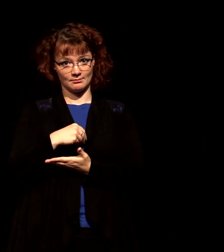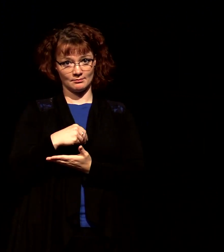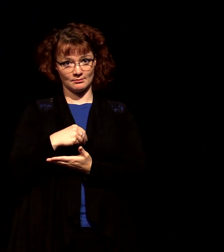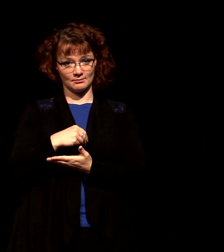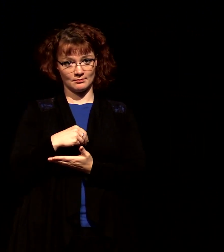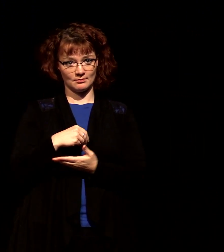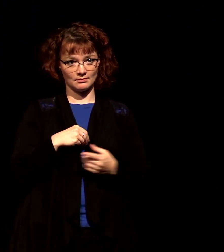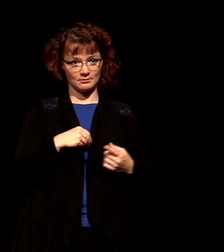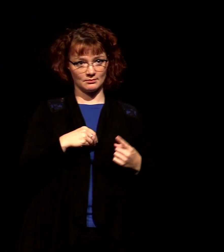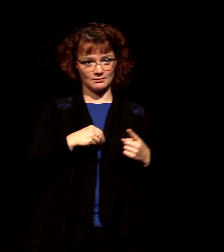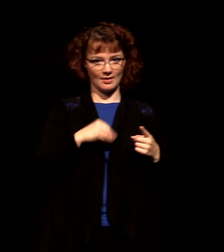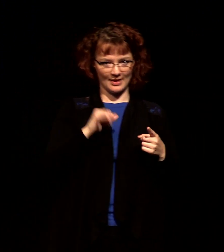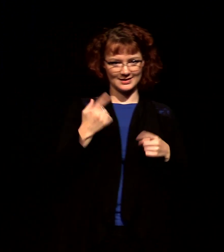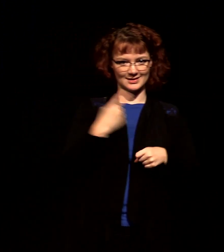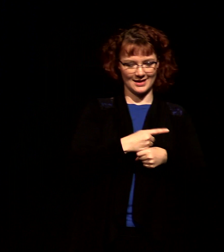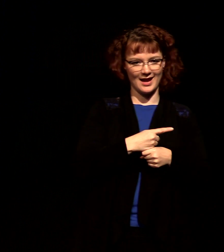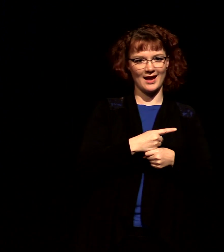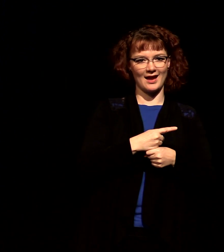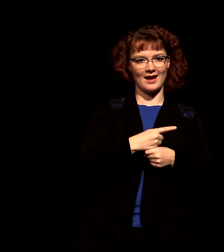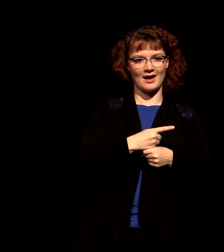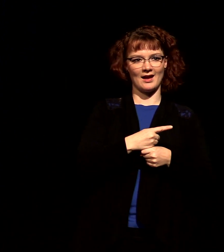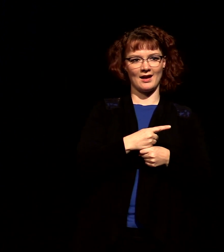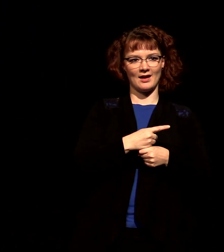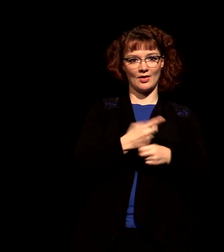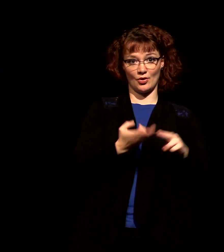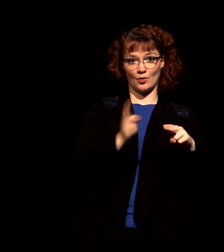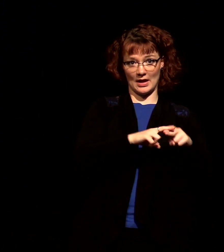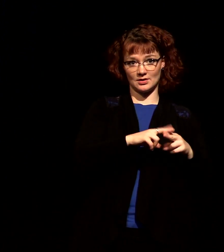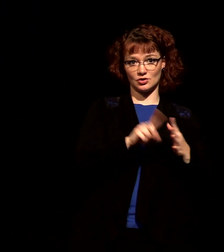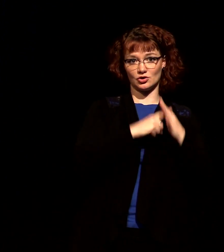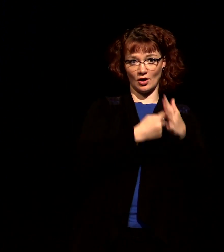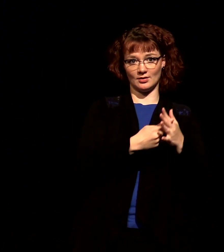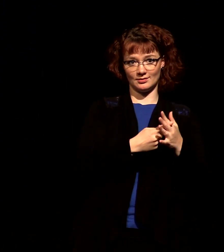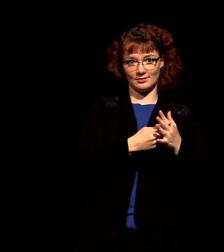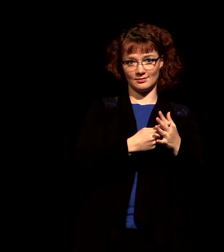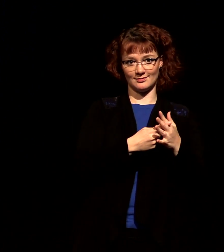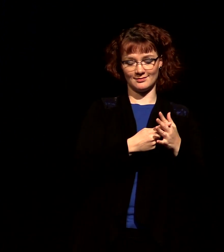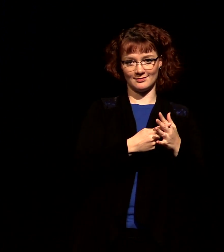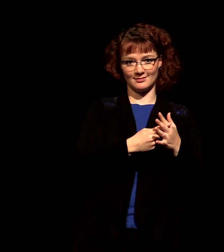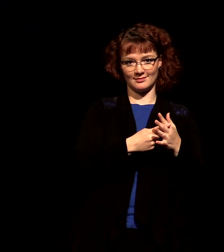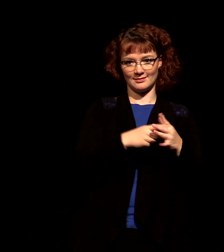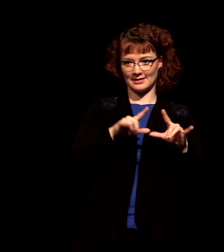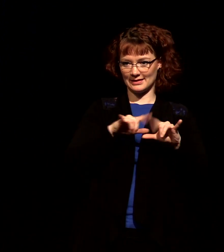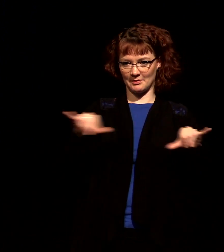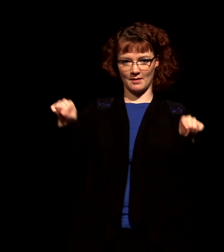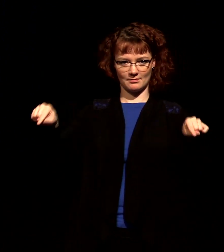expenses. And the raise totaled up to the amount My brother was